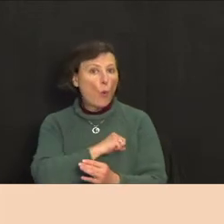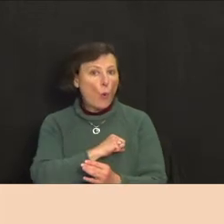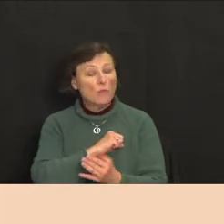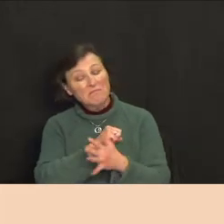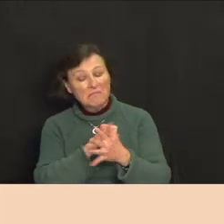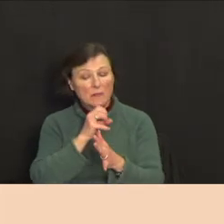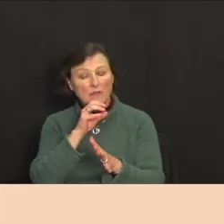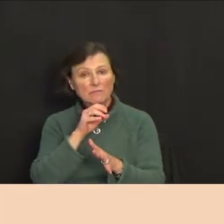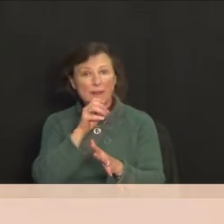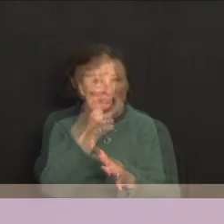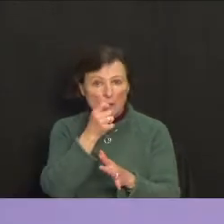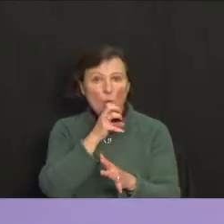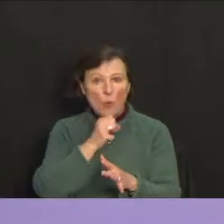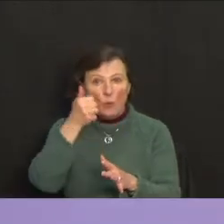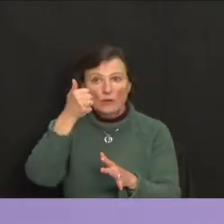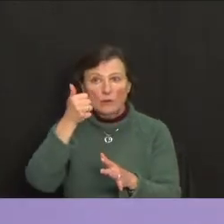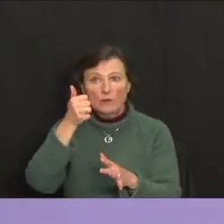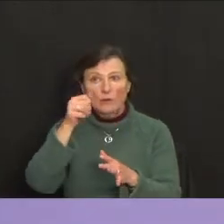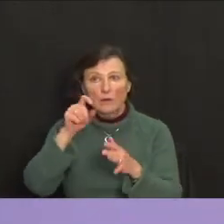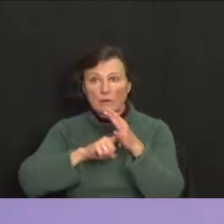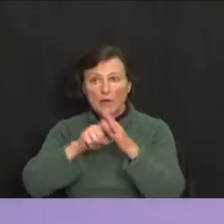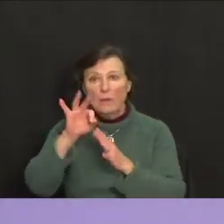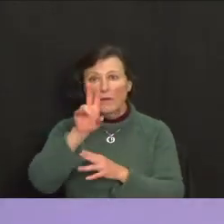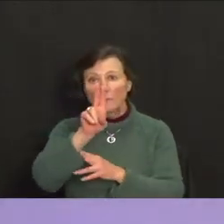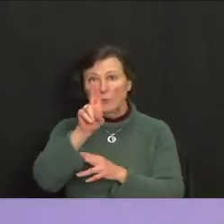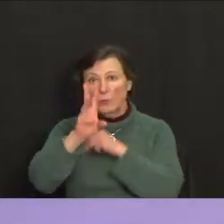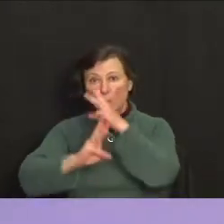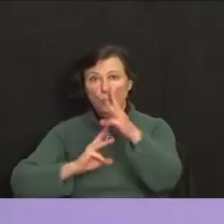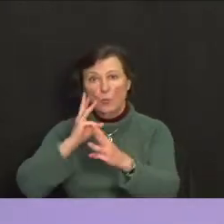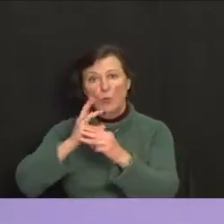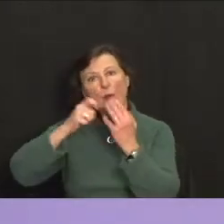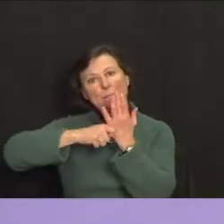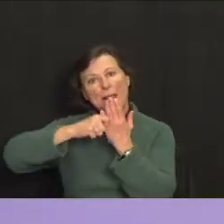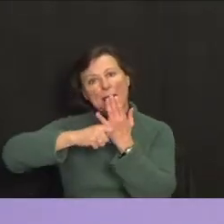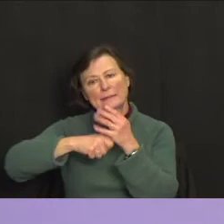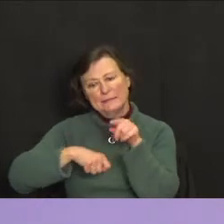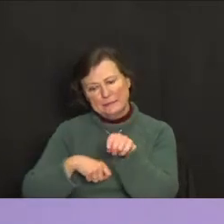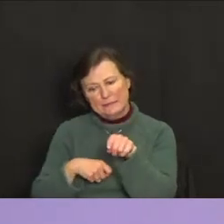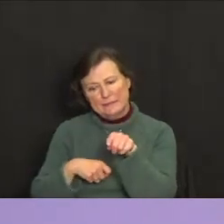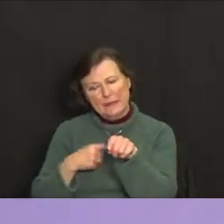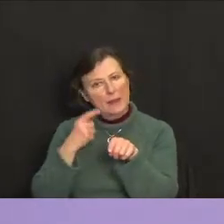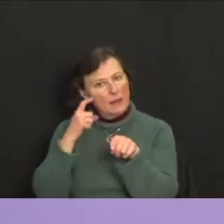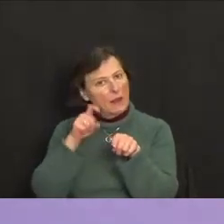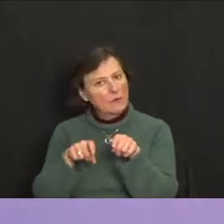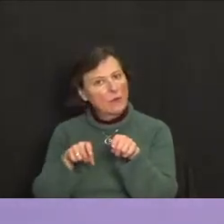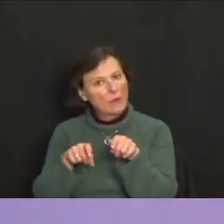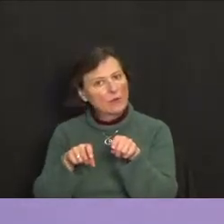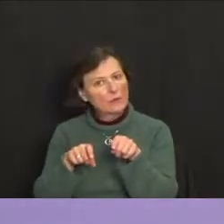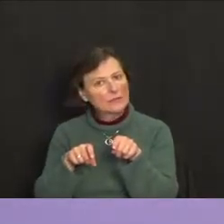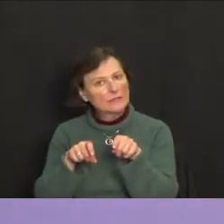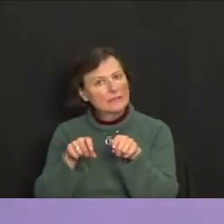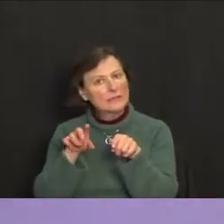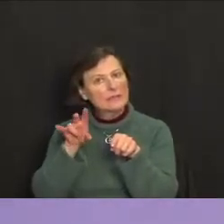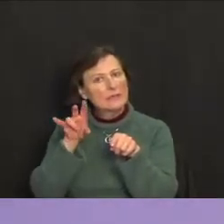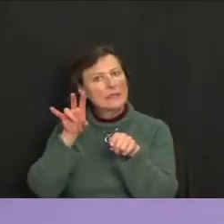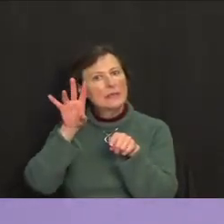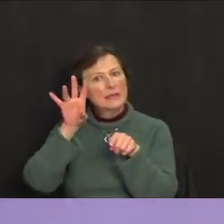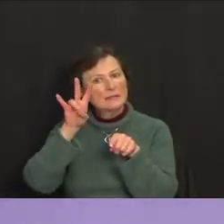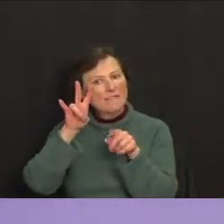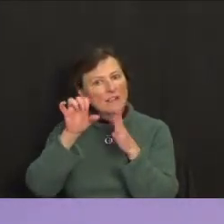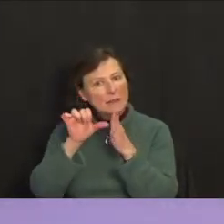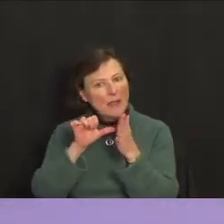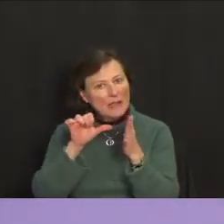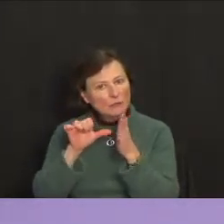but an older copy of the UU World magazine and I noticed that there were seven pages of letters to